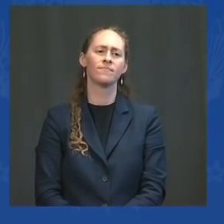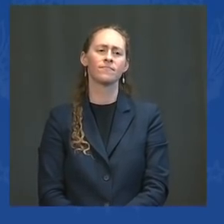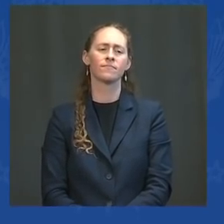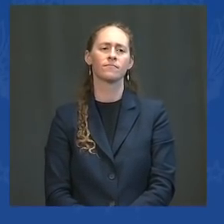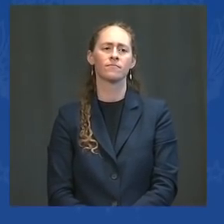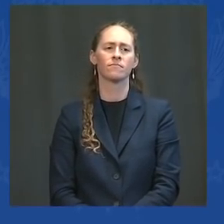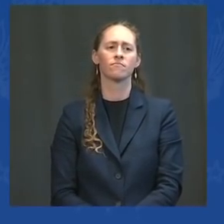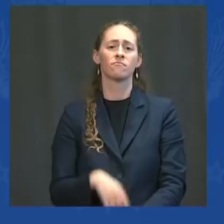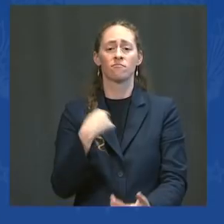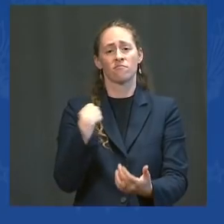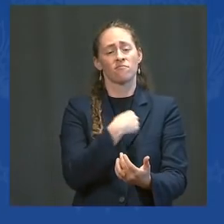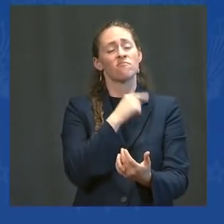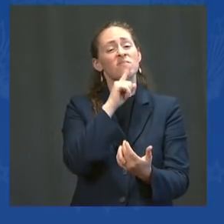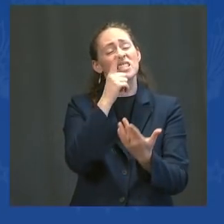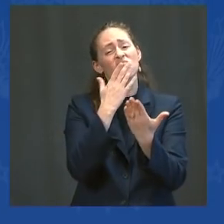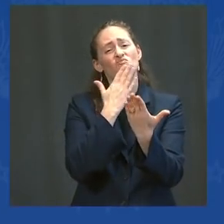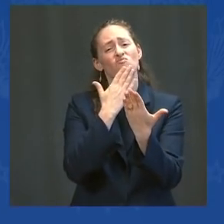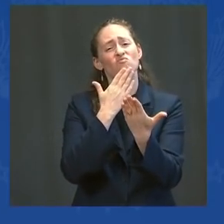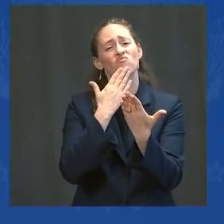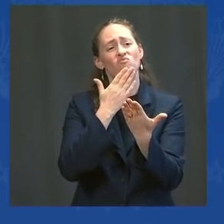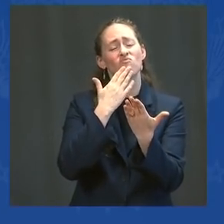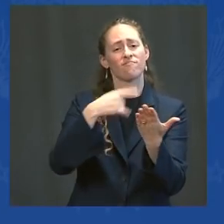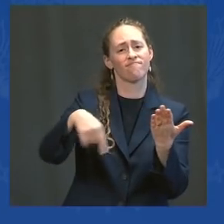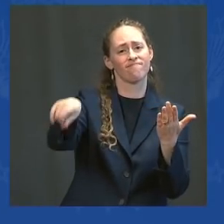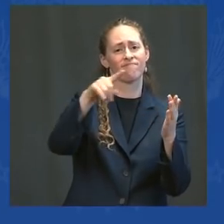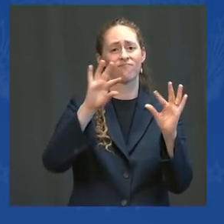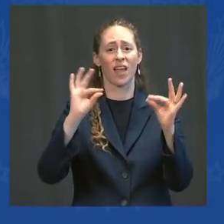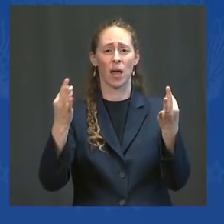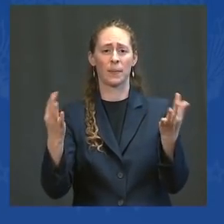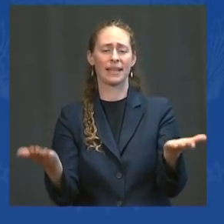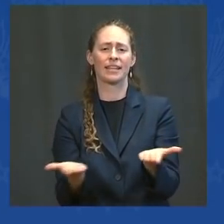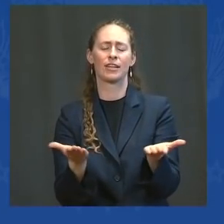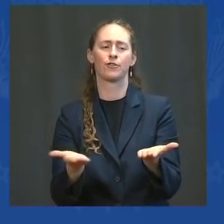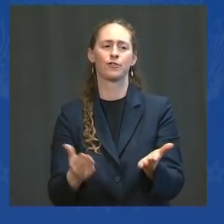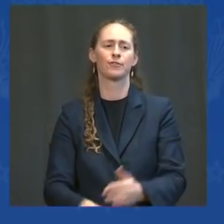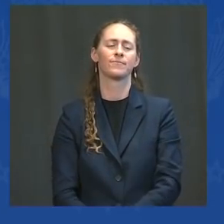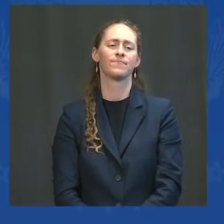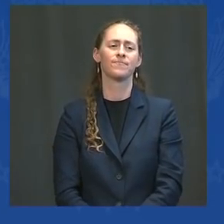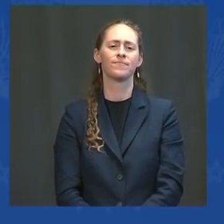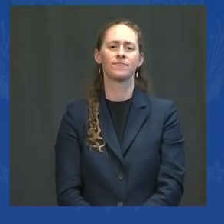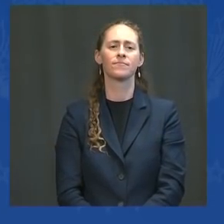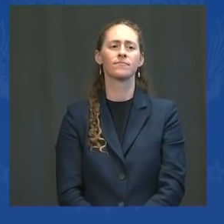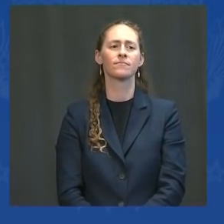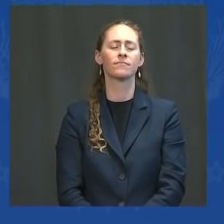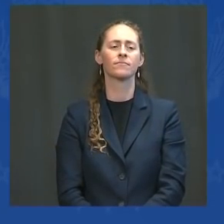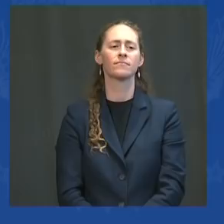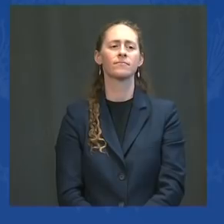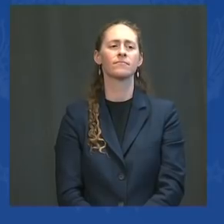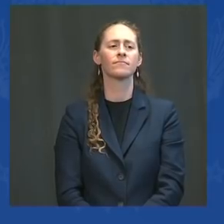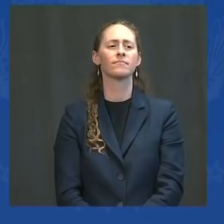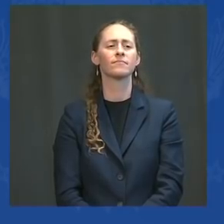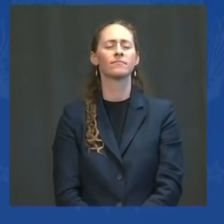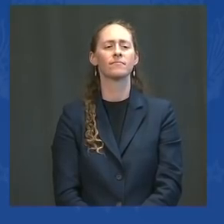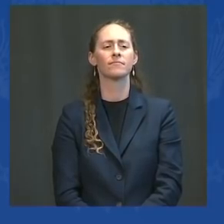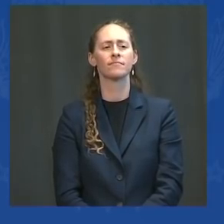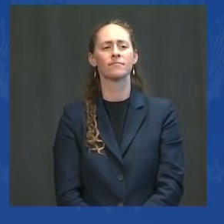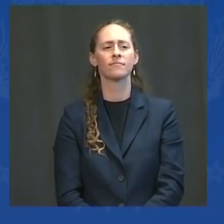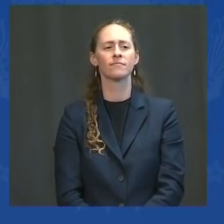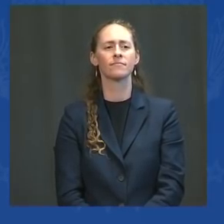You know, the fallen, in my view, are casualties of a struggle, literally, for the soul of America --